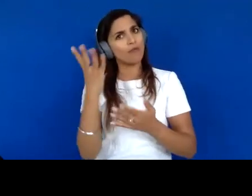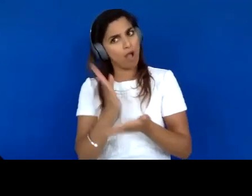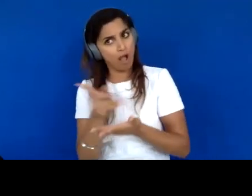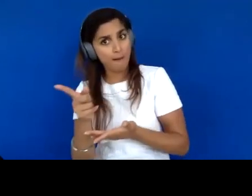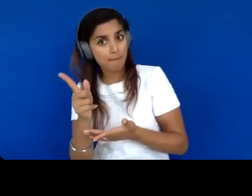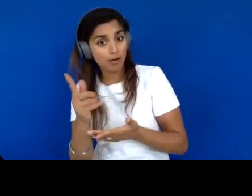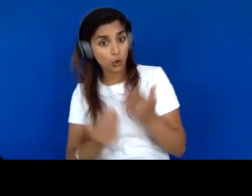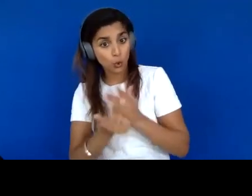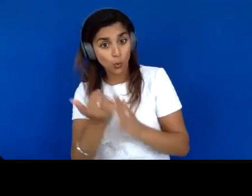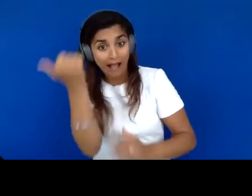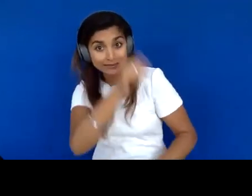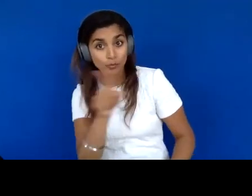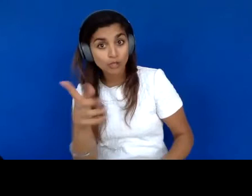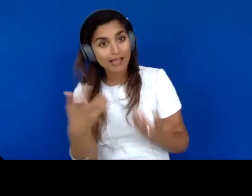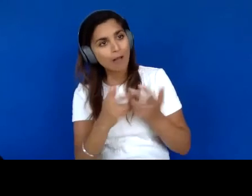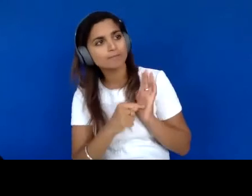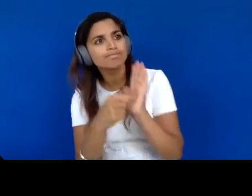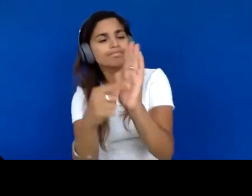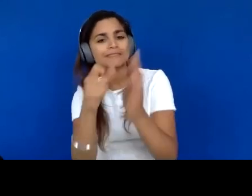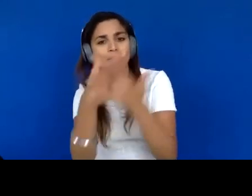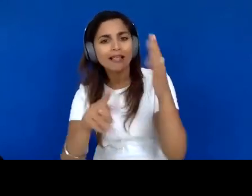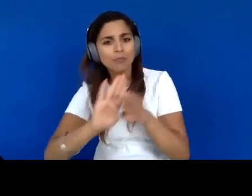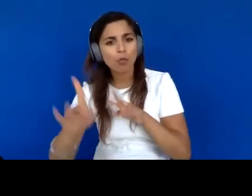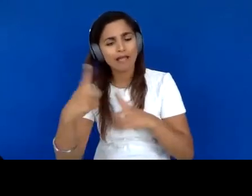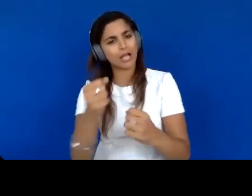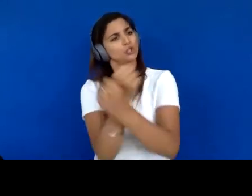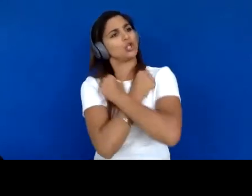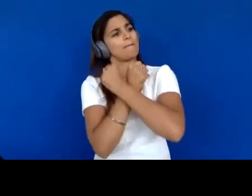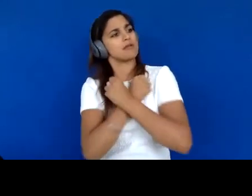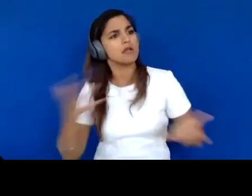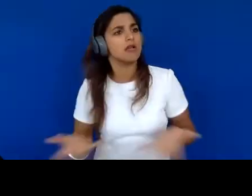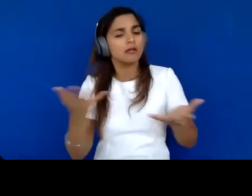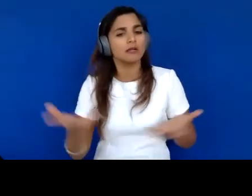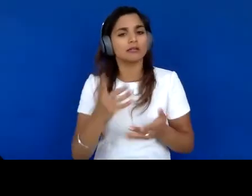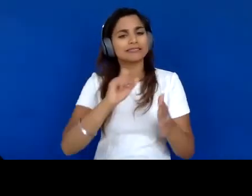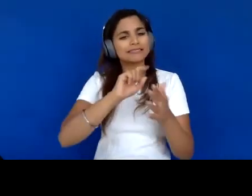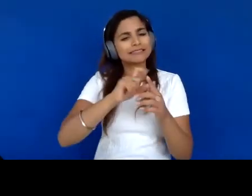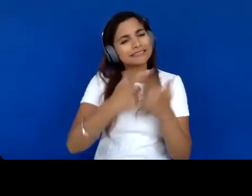and the championing disabled people within the mainstream media however